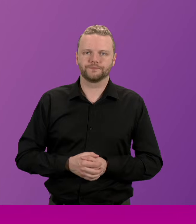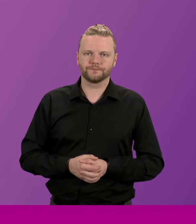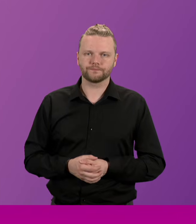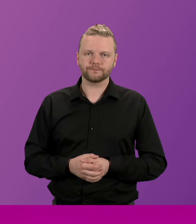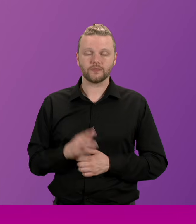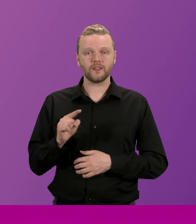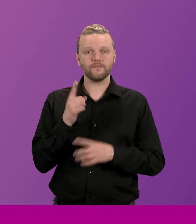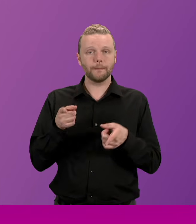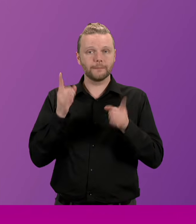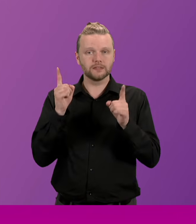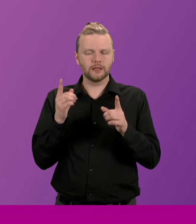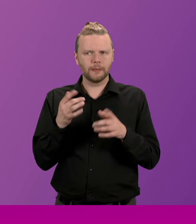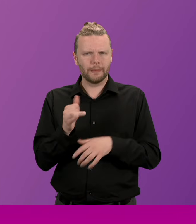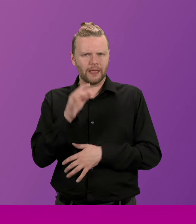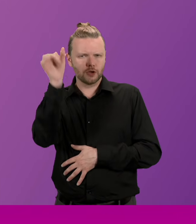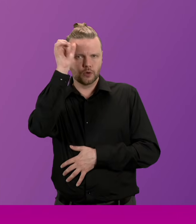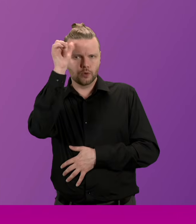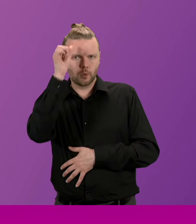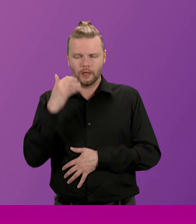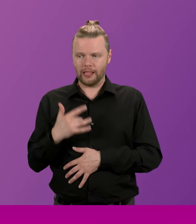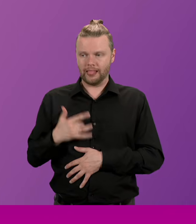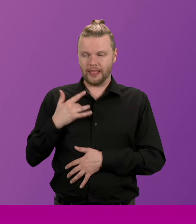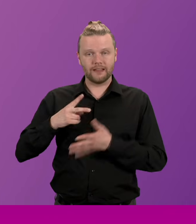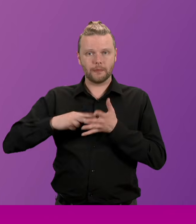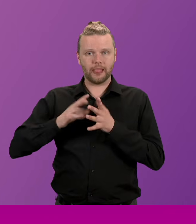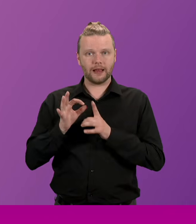The First Minister may be aware of a live planning application for a new